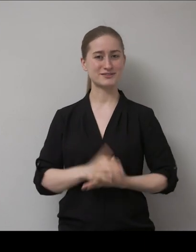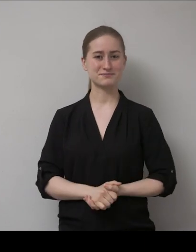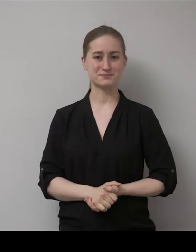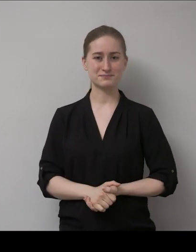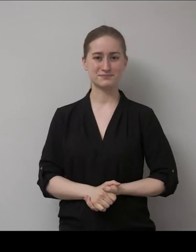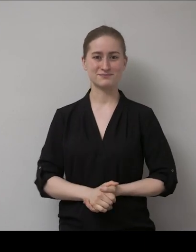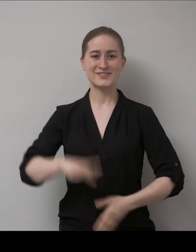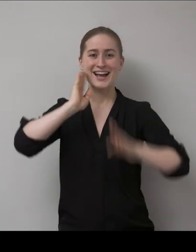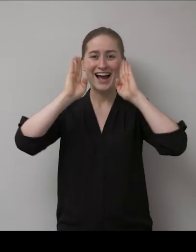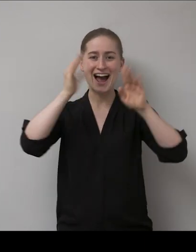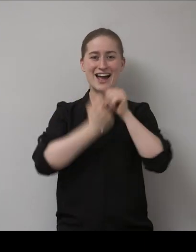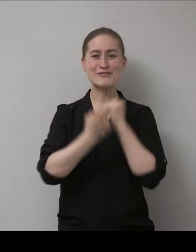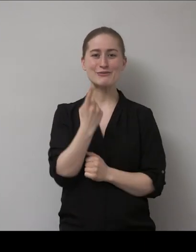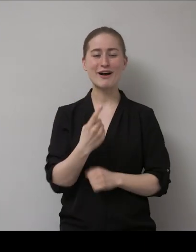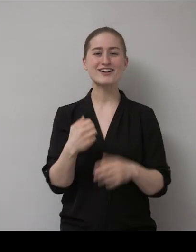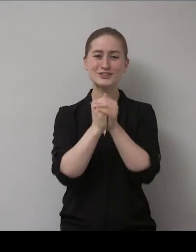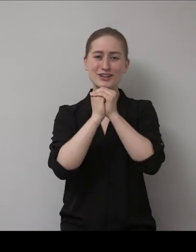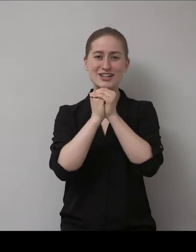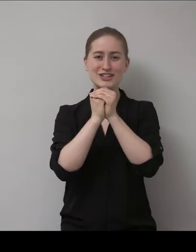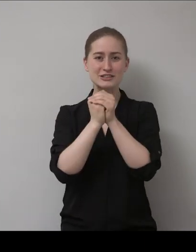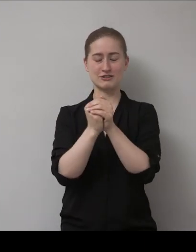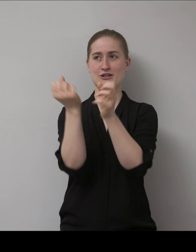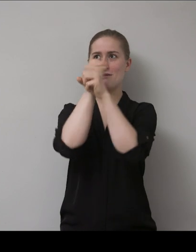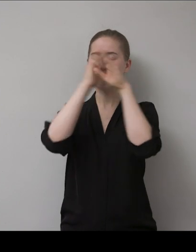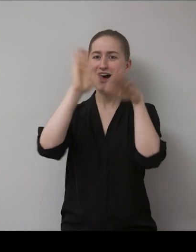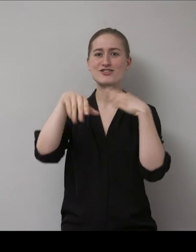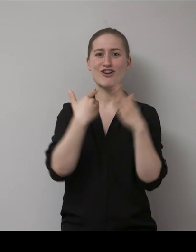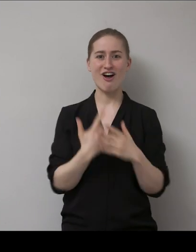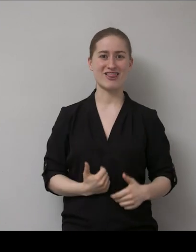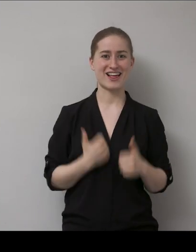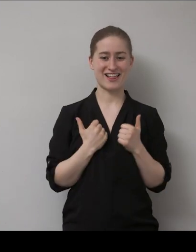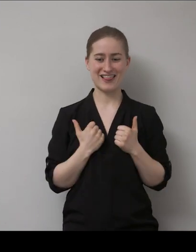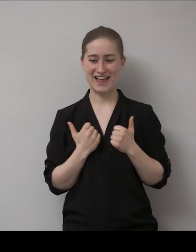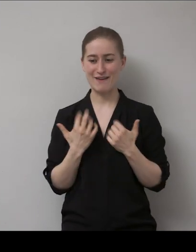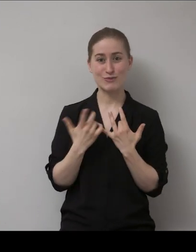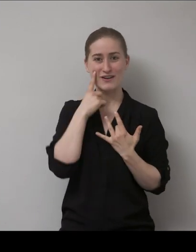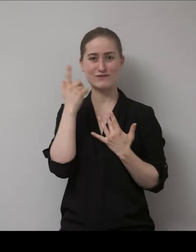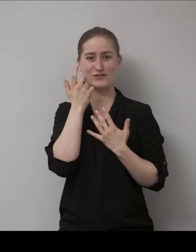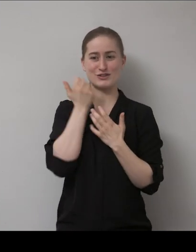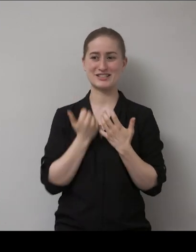Hey, everyone. Congratulations! Just imagine all the lives that are waiting for you to step up today.